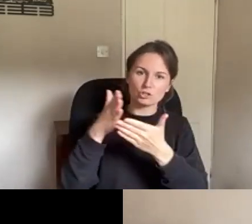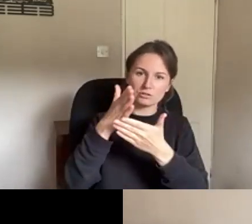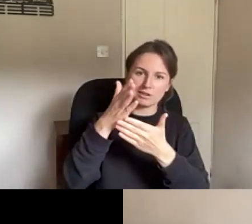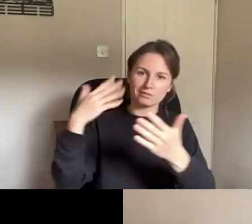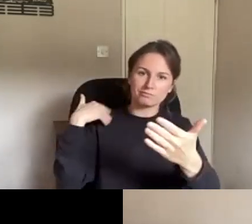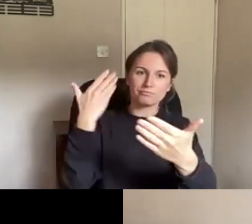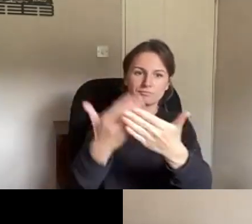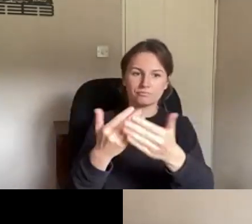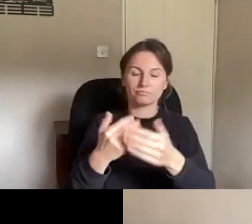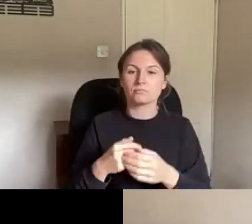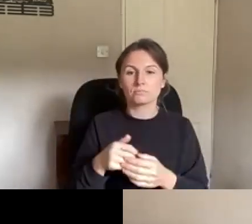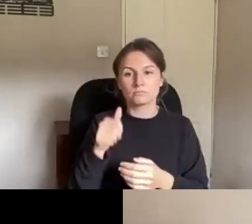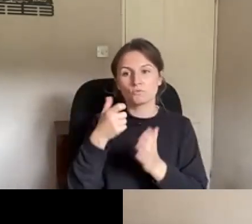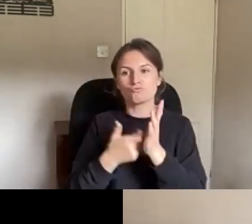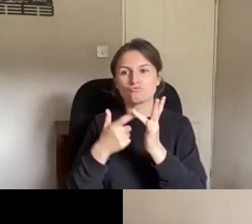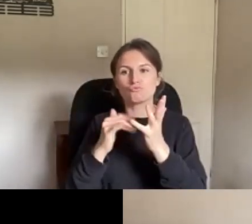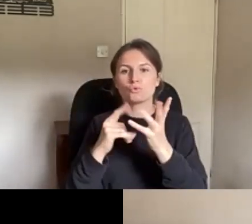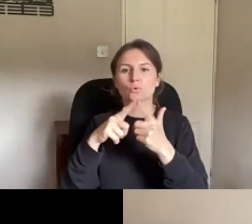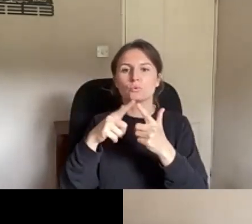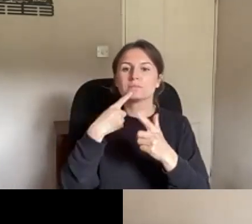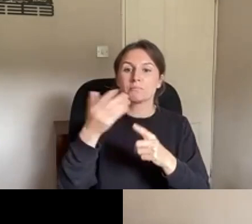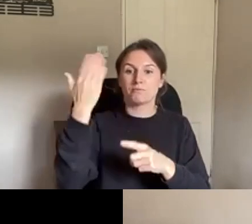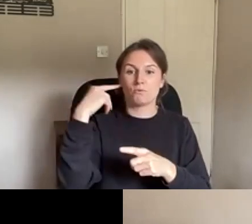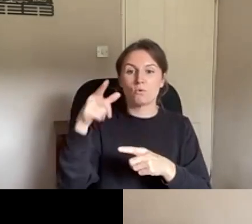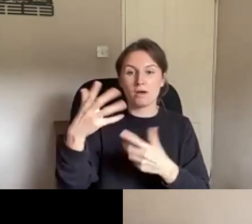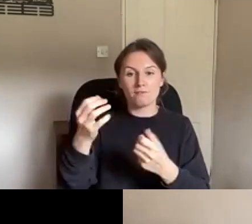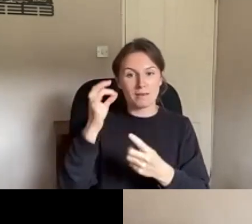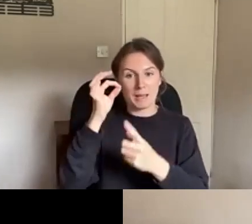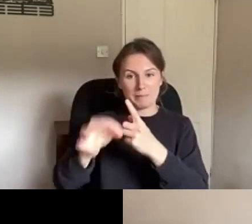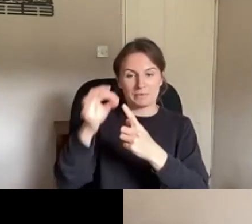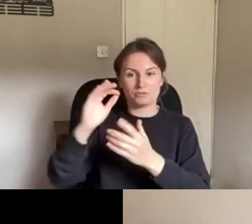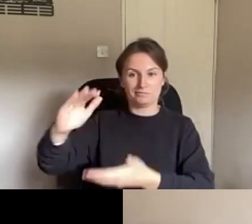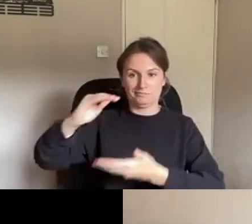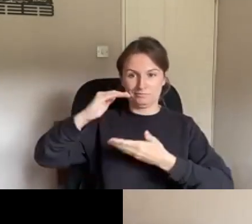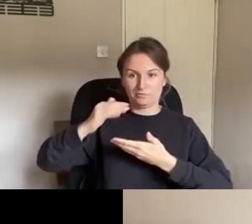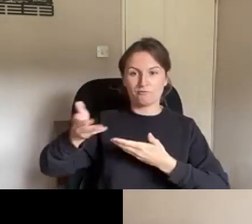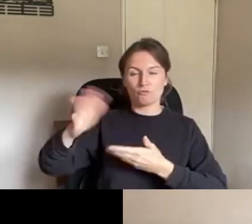As Rose mentioned earlier on, we do get applications from huge organizations with lots of resources